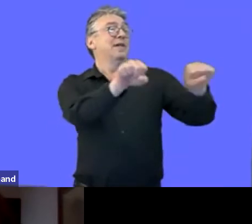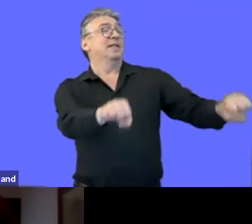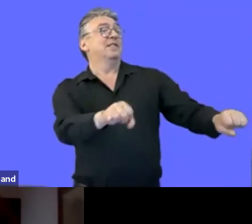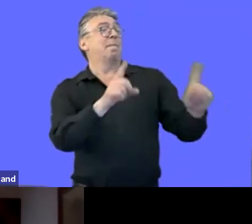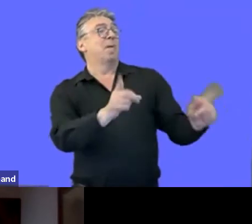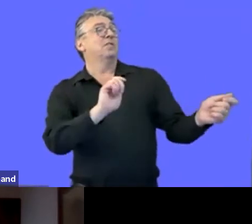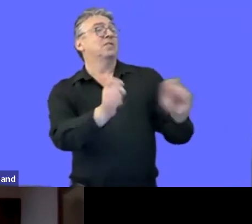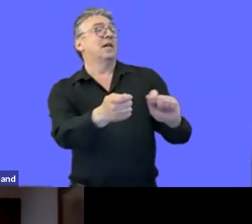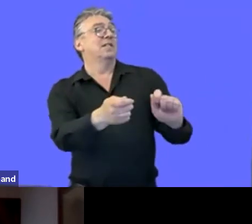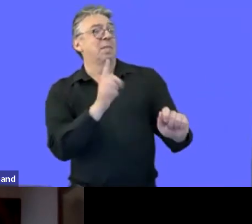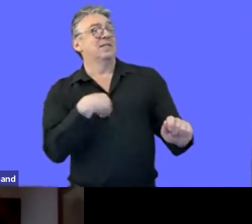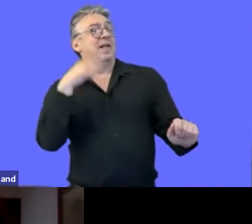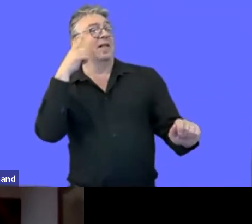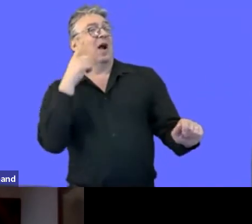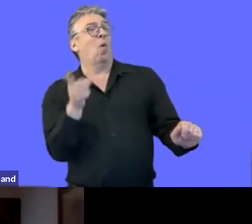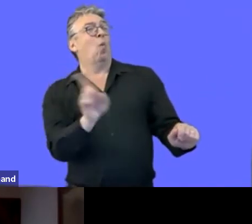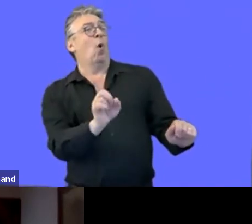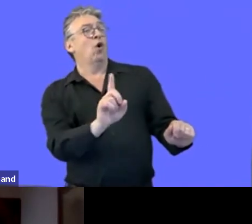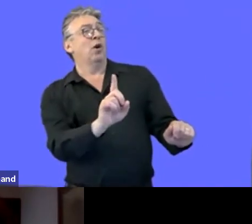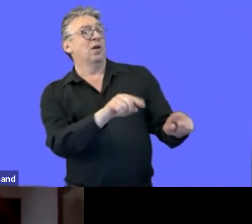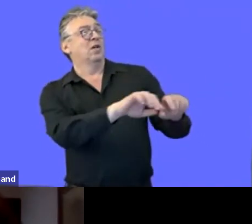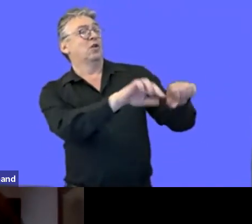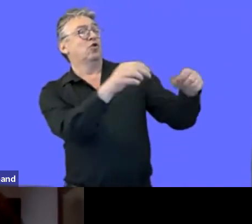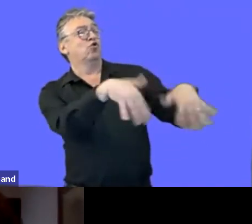because the committee is actually thinking in those lines.